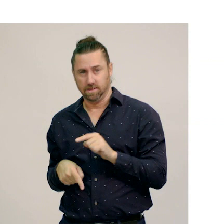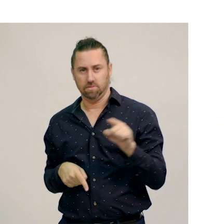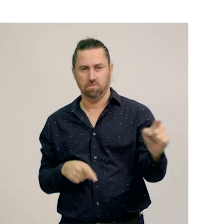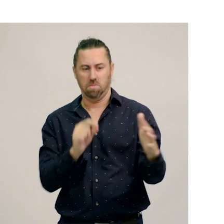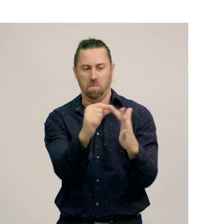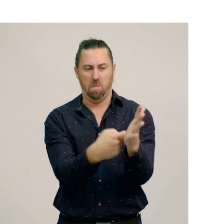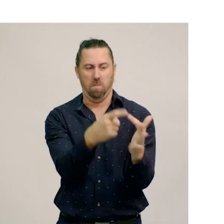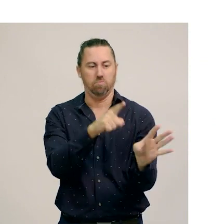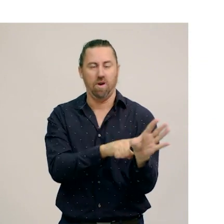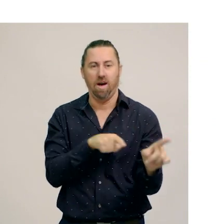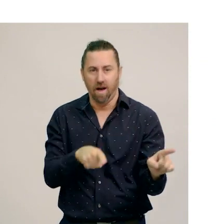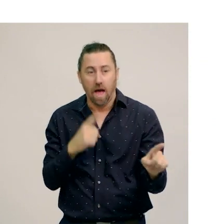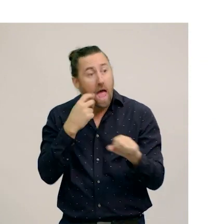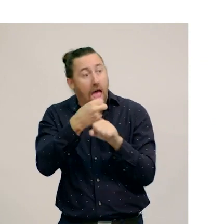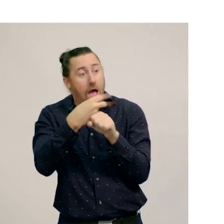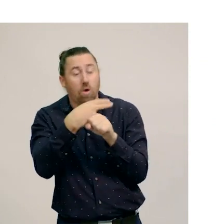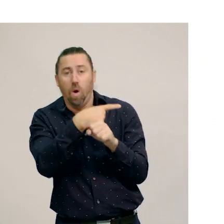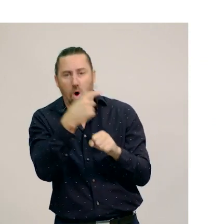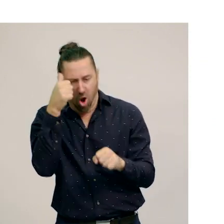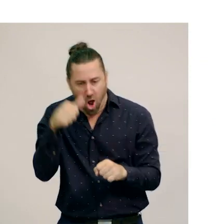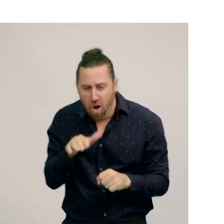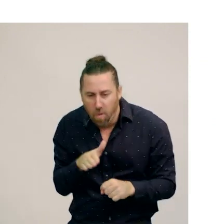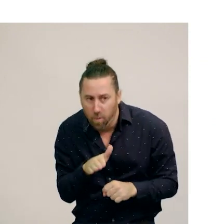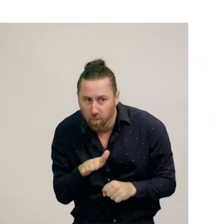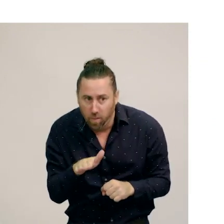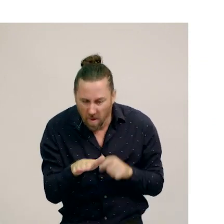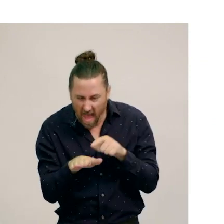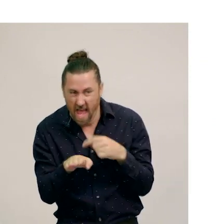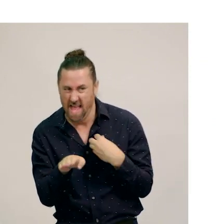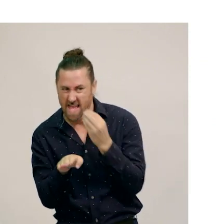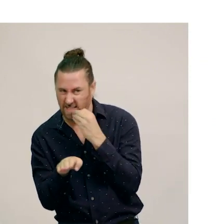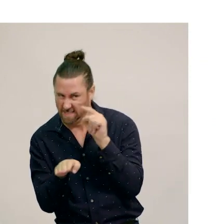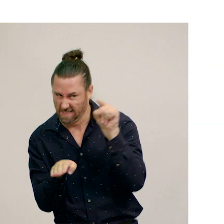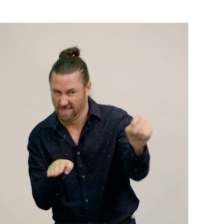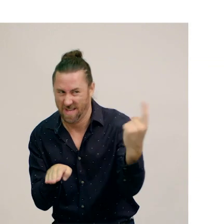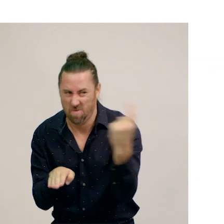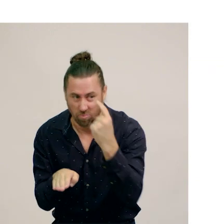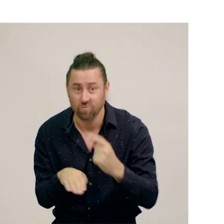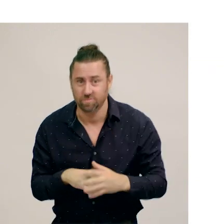We can draw an arrow from the mouse to the python to show the python eats the mouse.